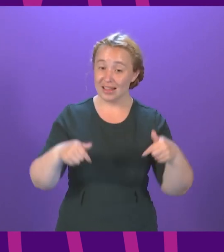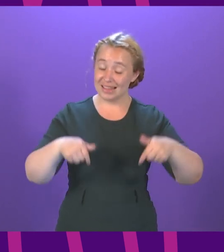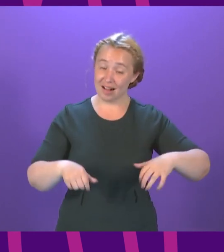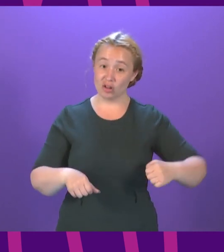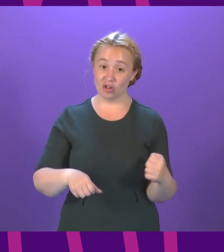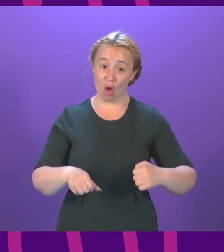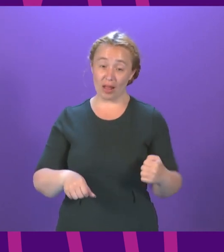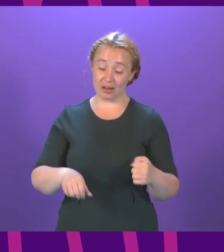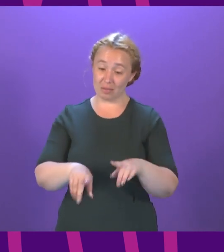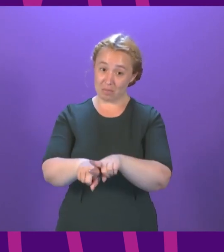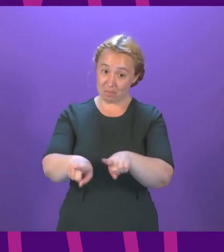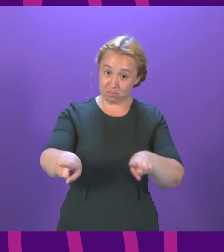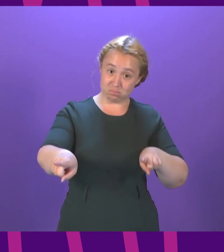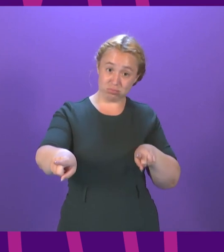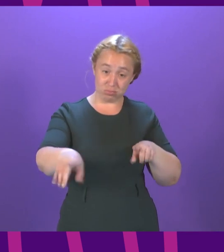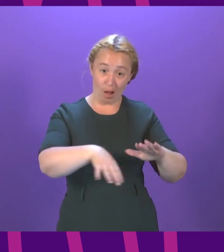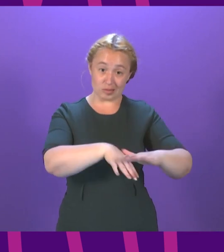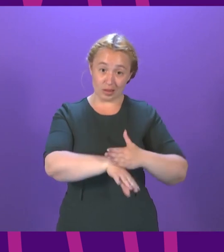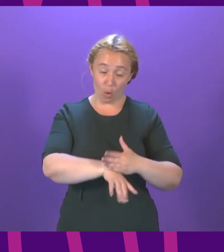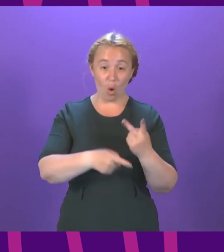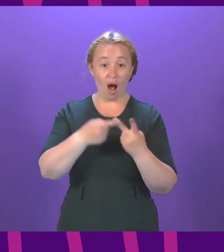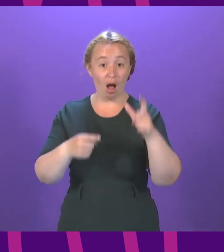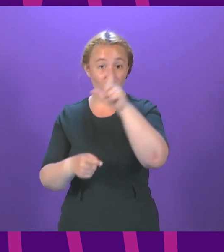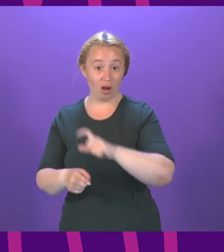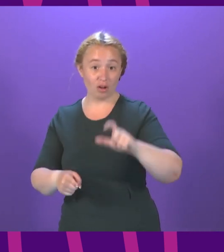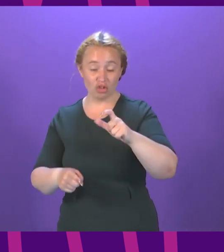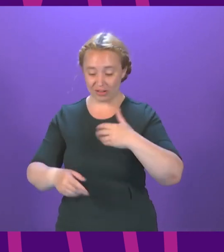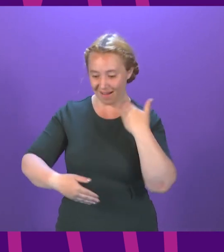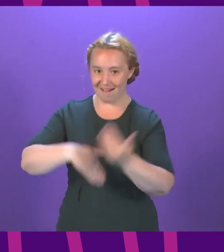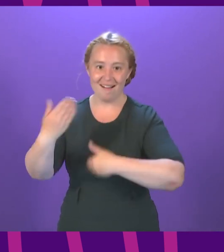First Minister update Parliament on when that app technology will be ready to incorporate Scotland?